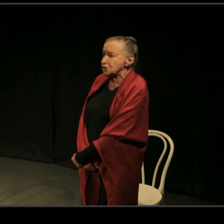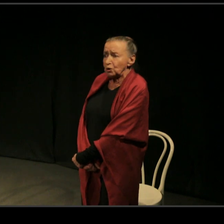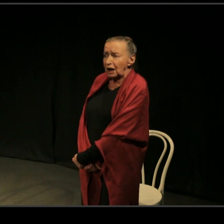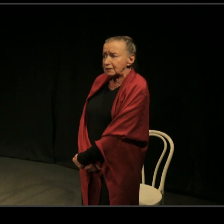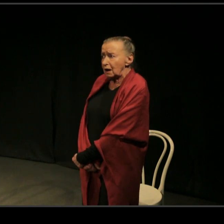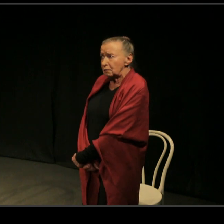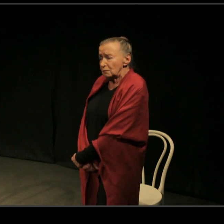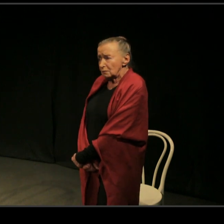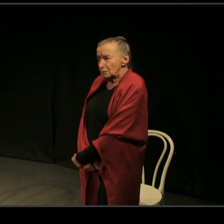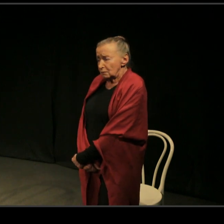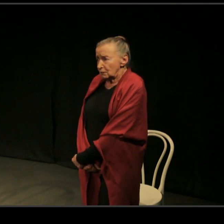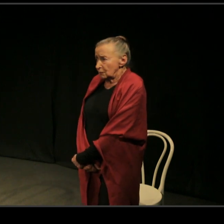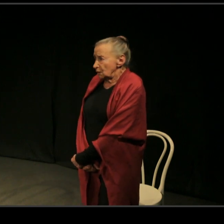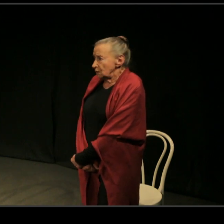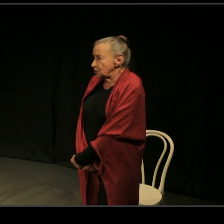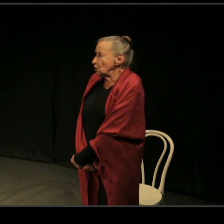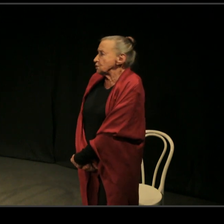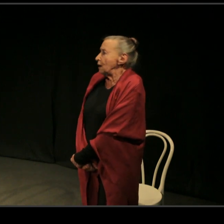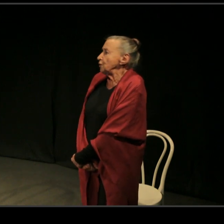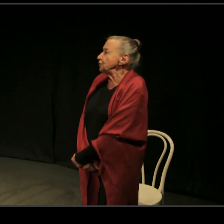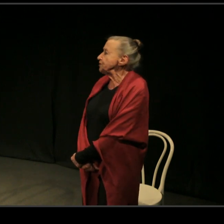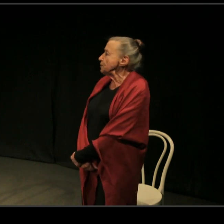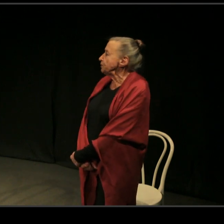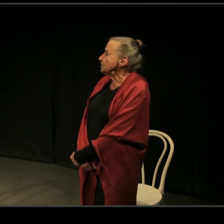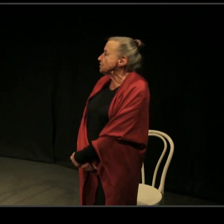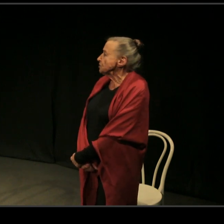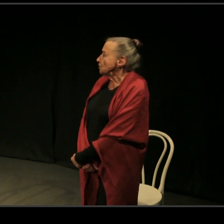yet happens to be rich. Nor the vaunted cypress,